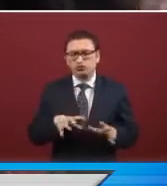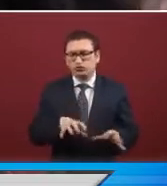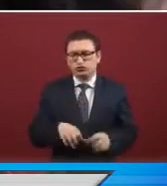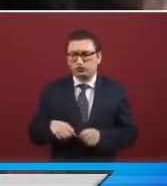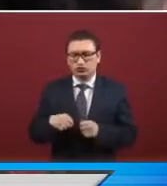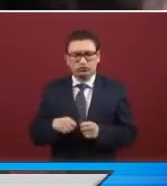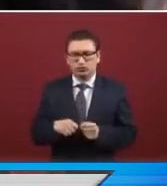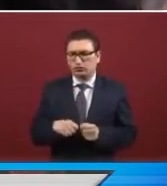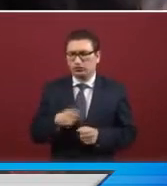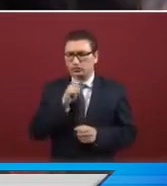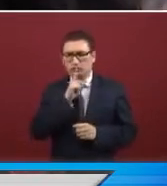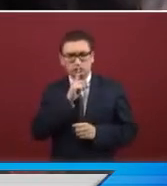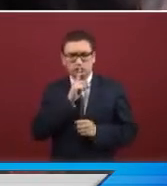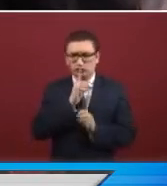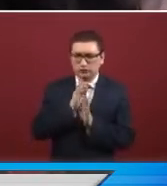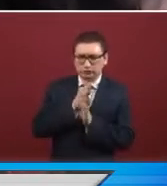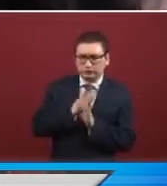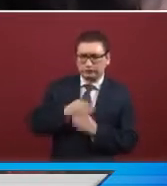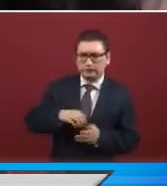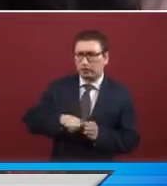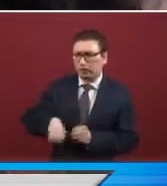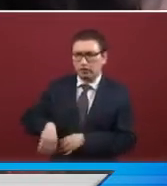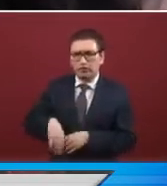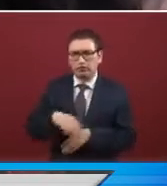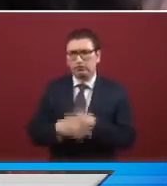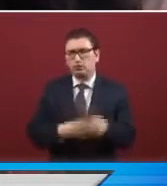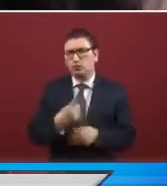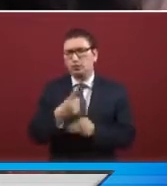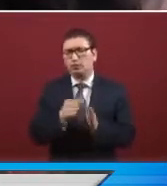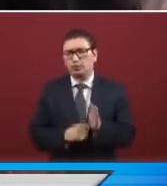A committee will be formed that will only have to do with the government and the relatives